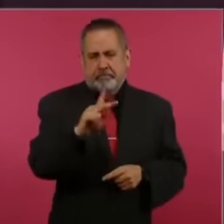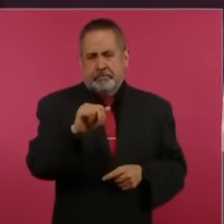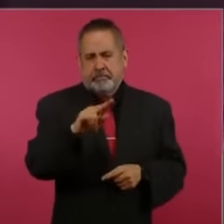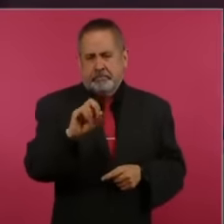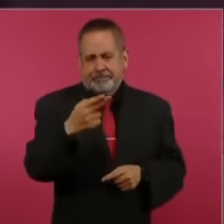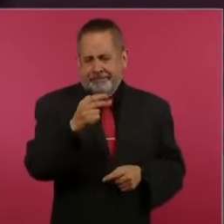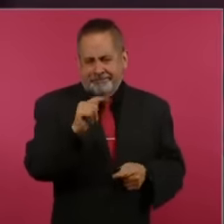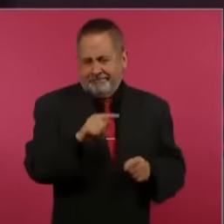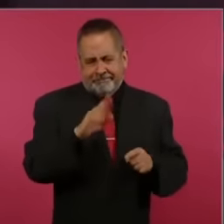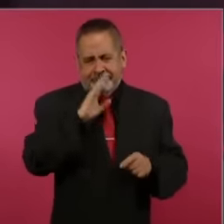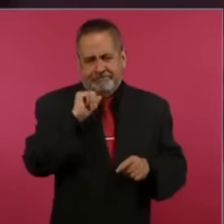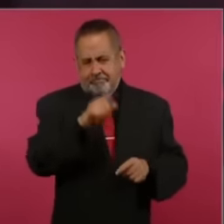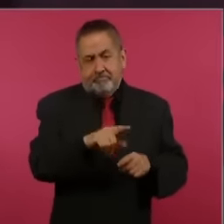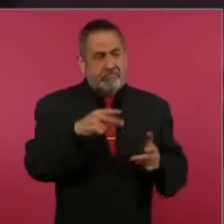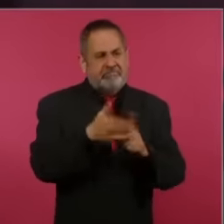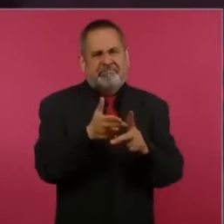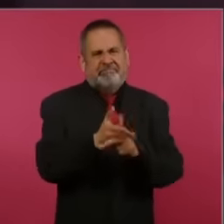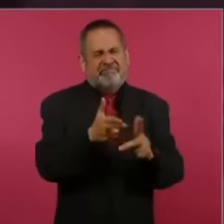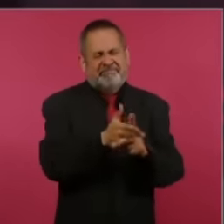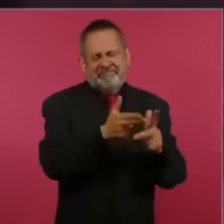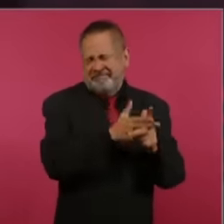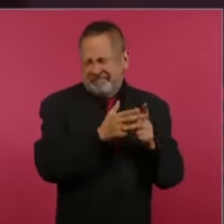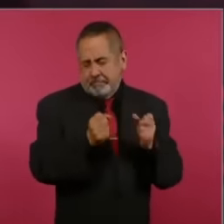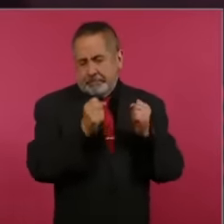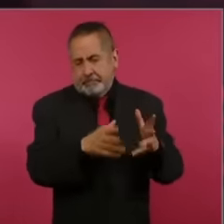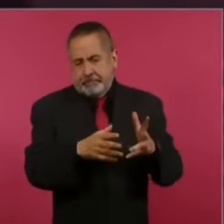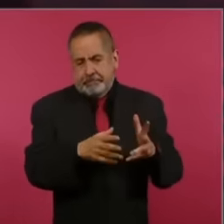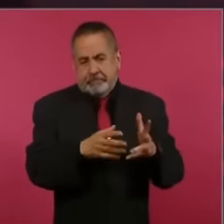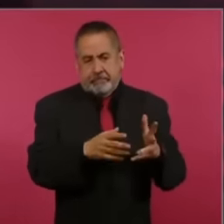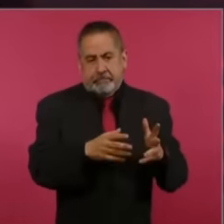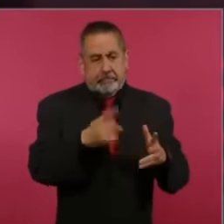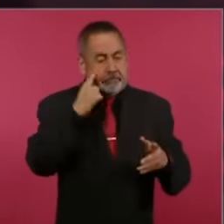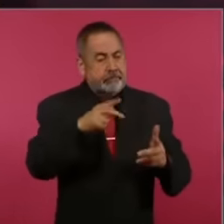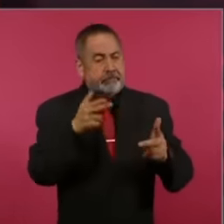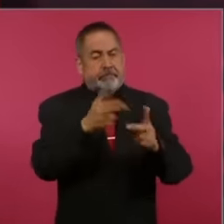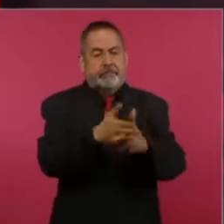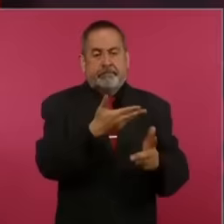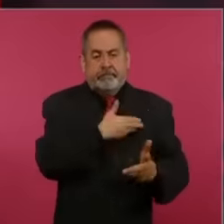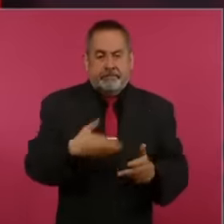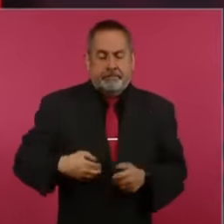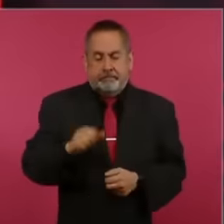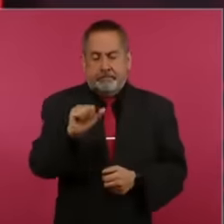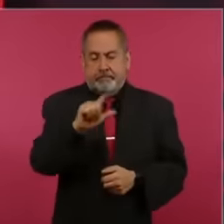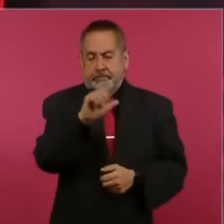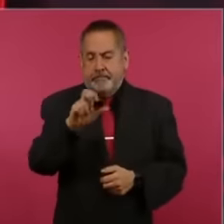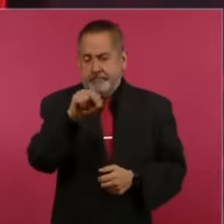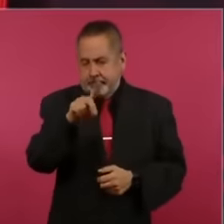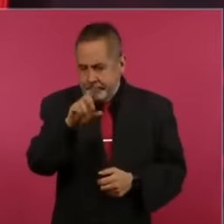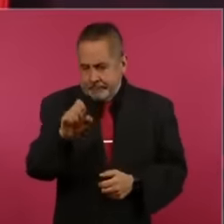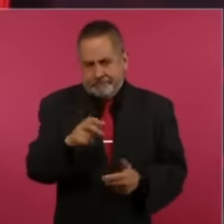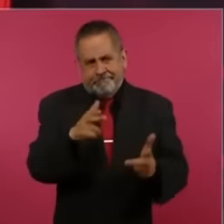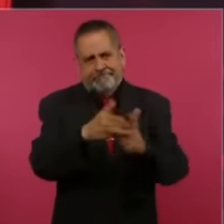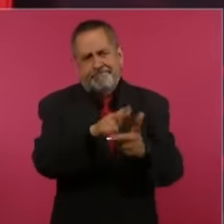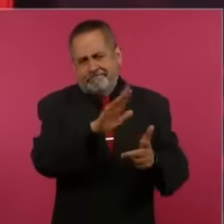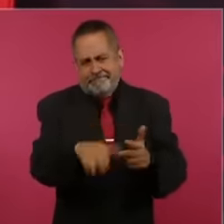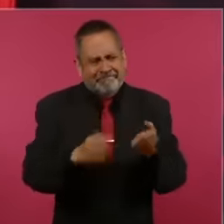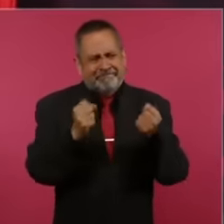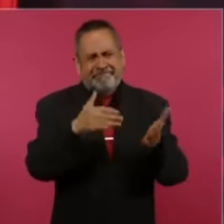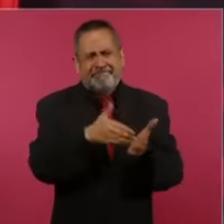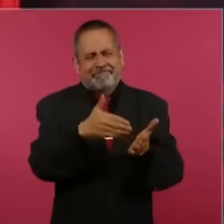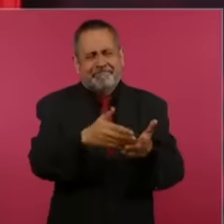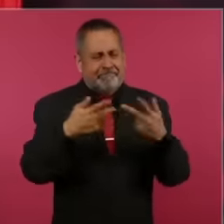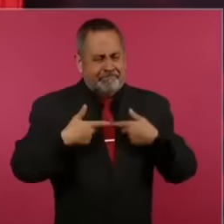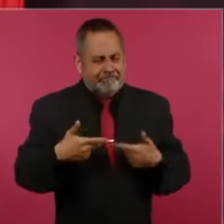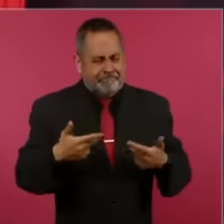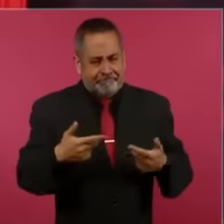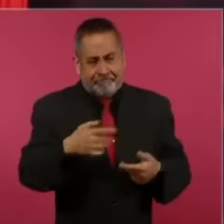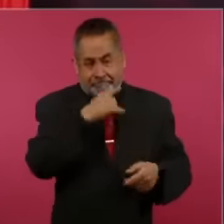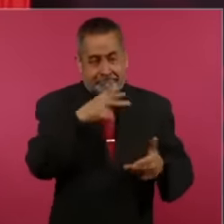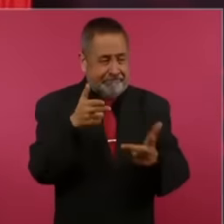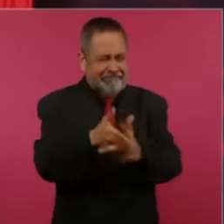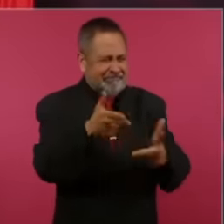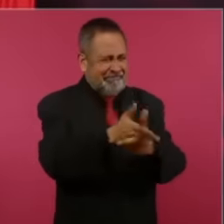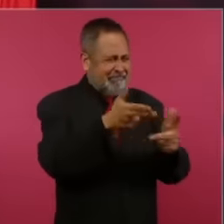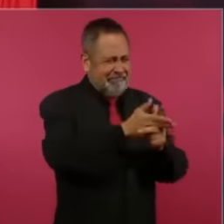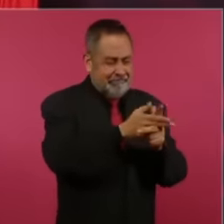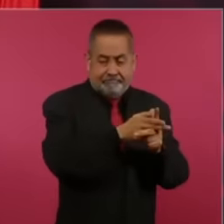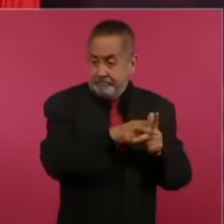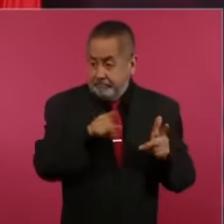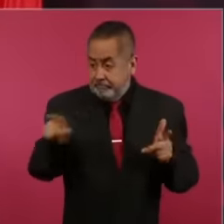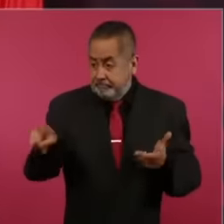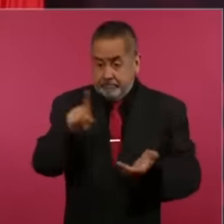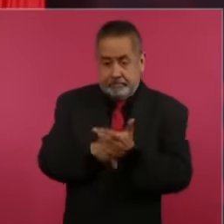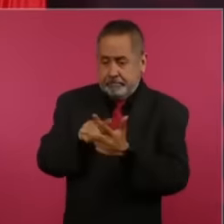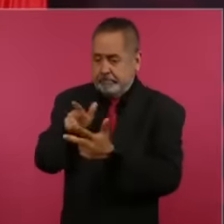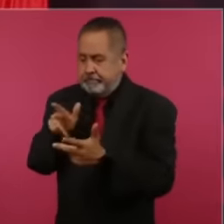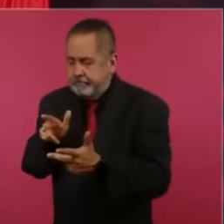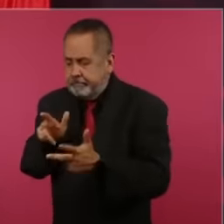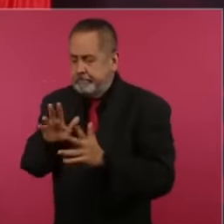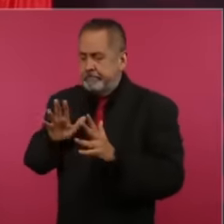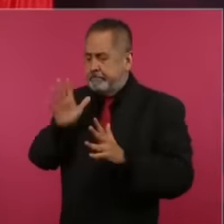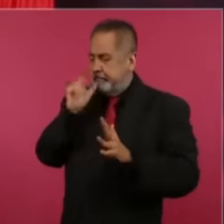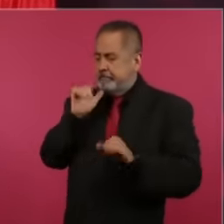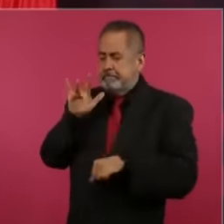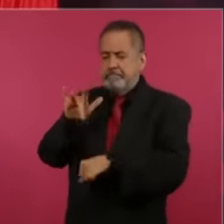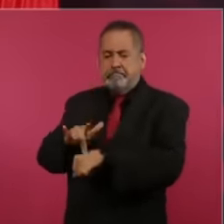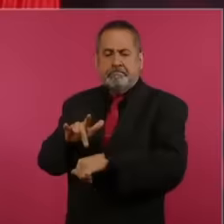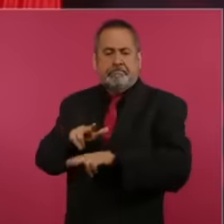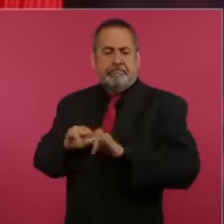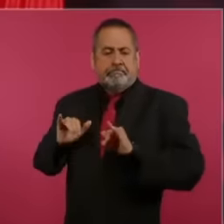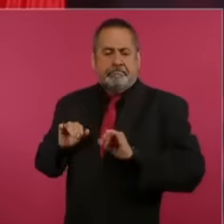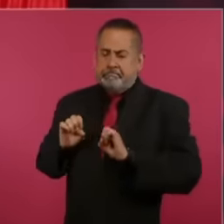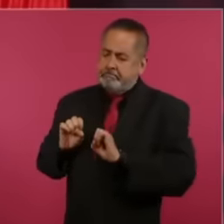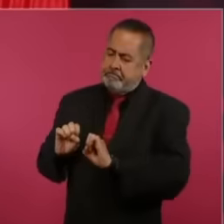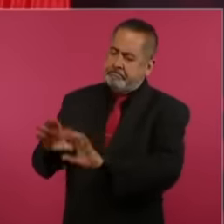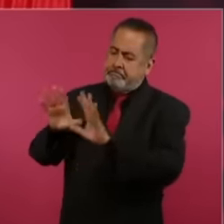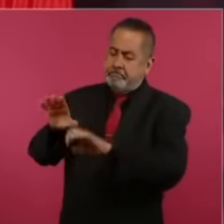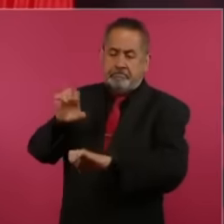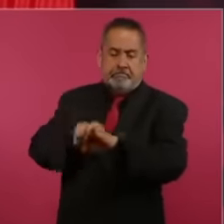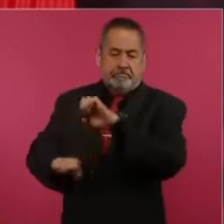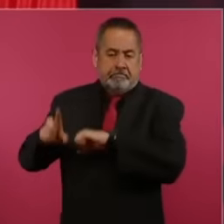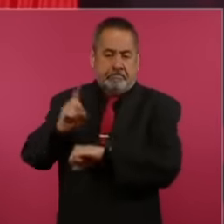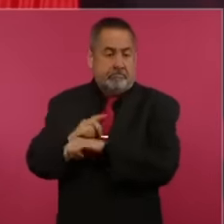for the assassination of President Allende and thousands of Chileans. This fearsome dictator did not dare